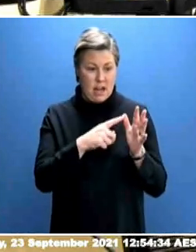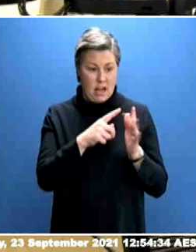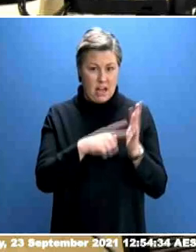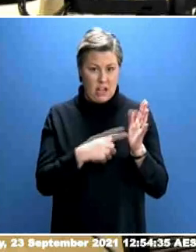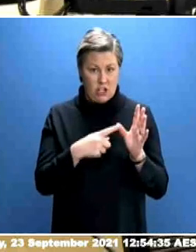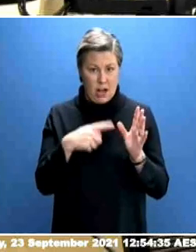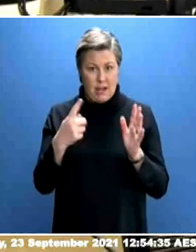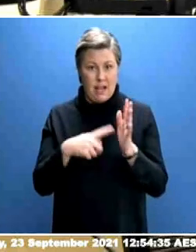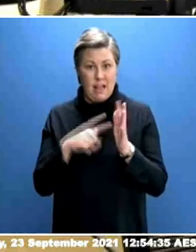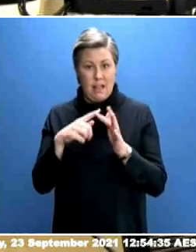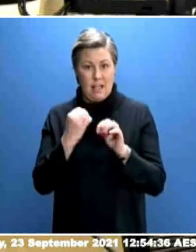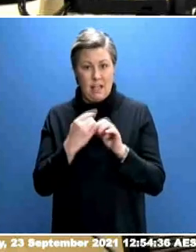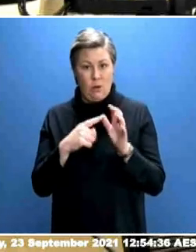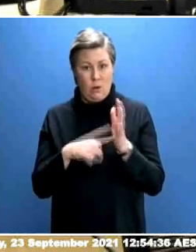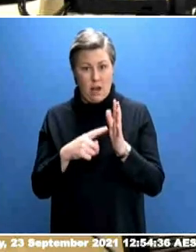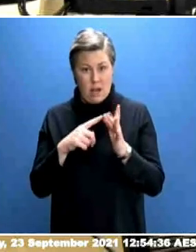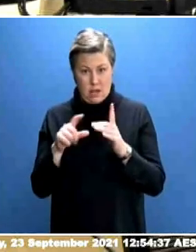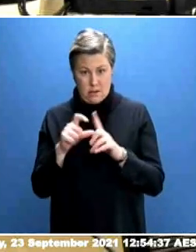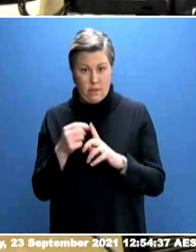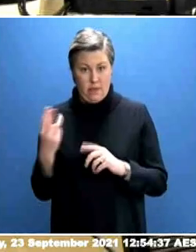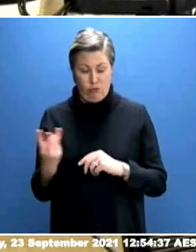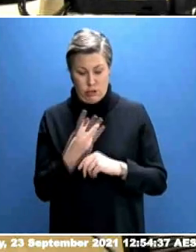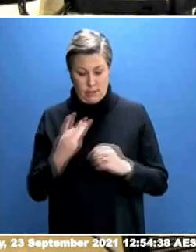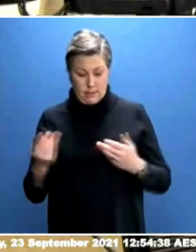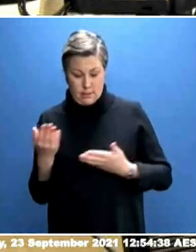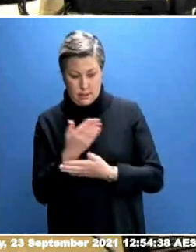we're looking at now, and then following that there was a further letter written